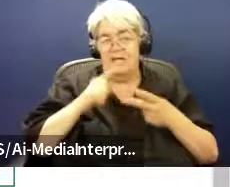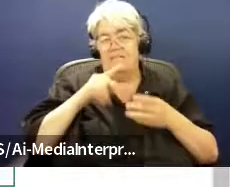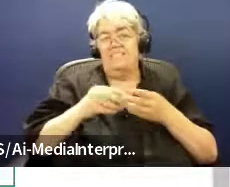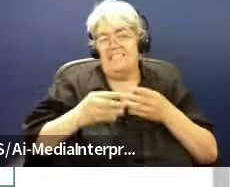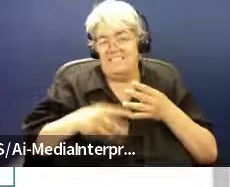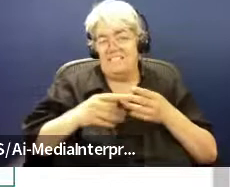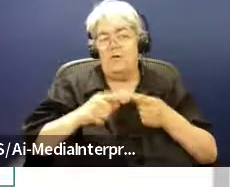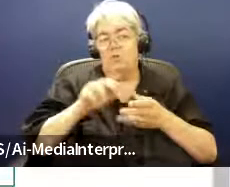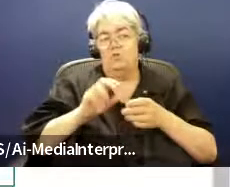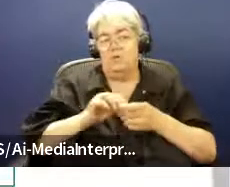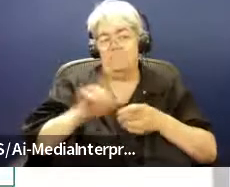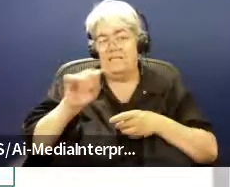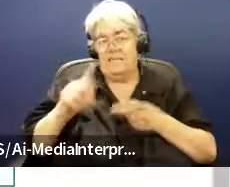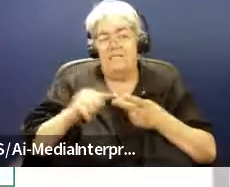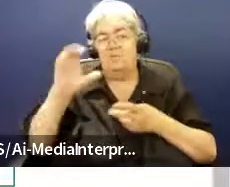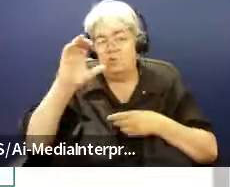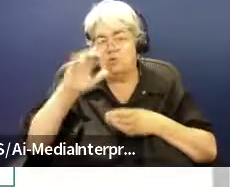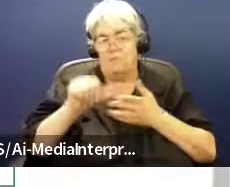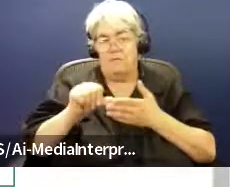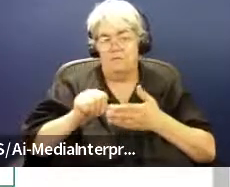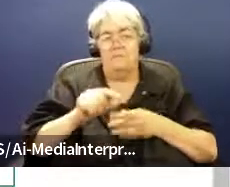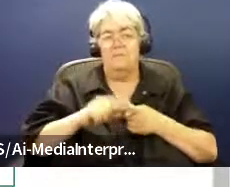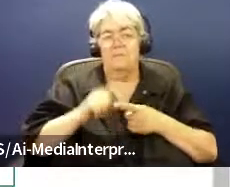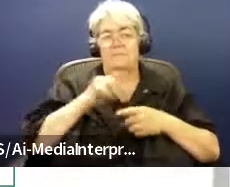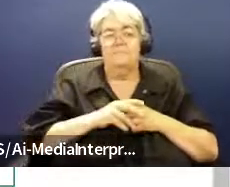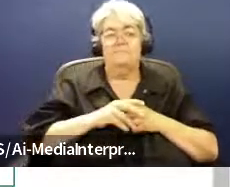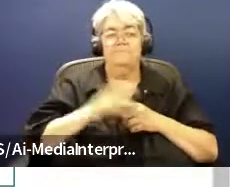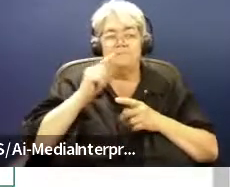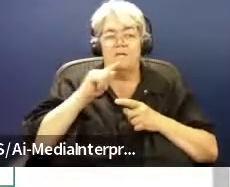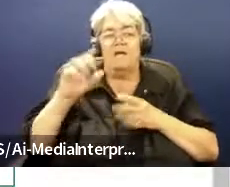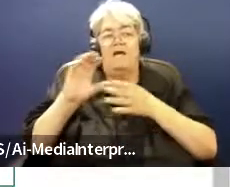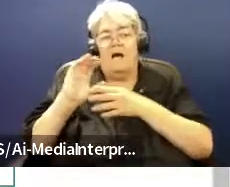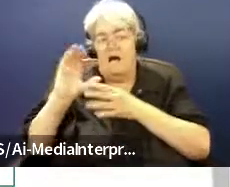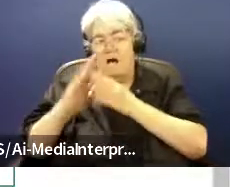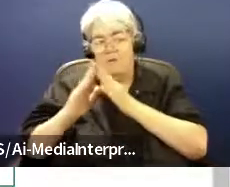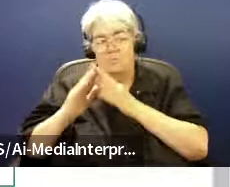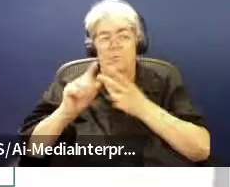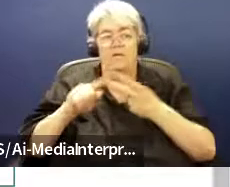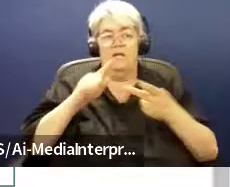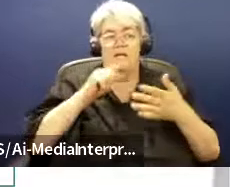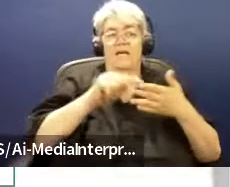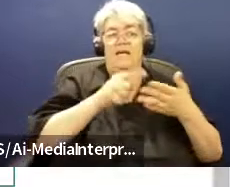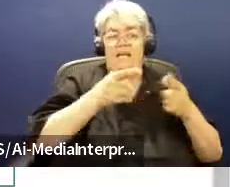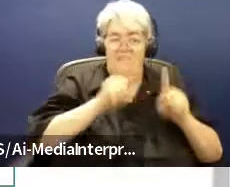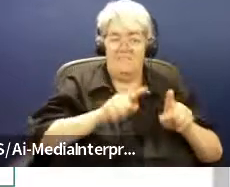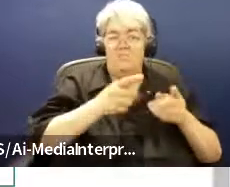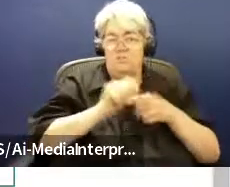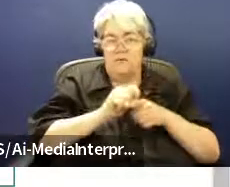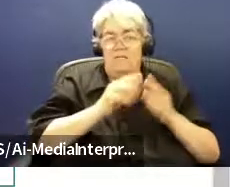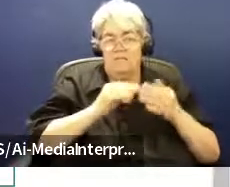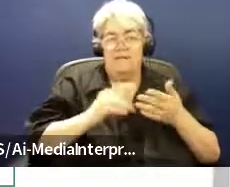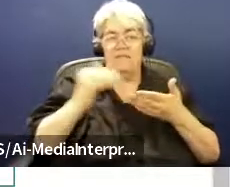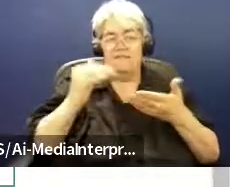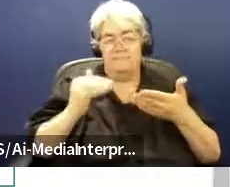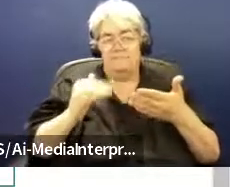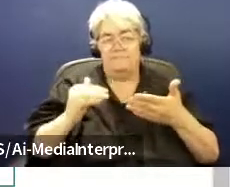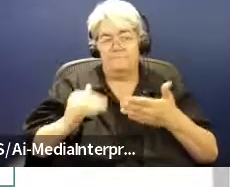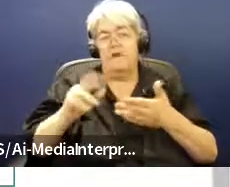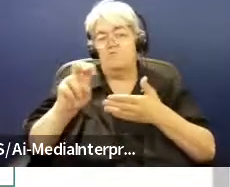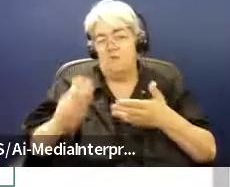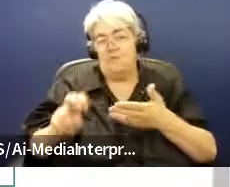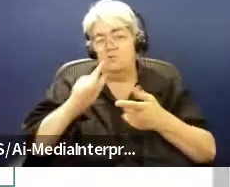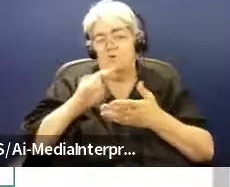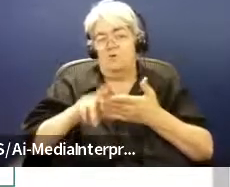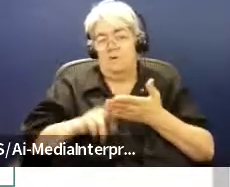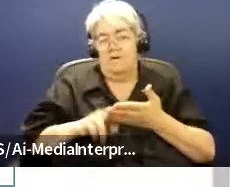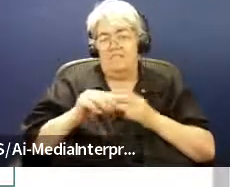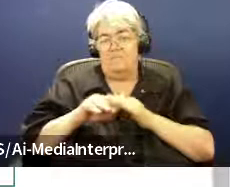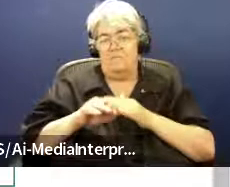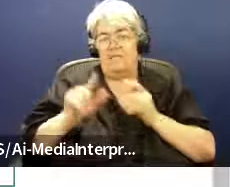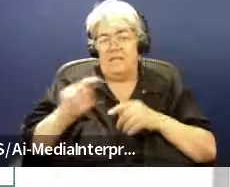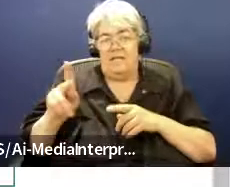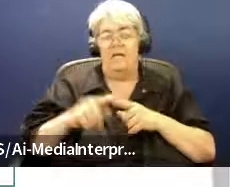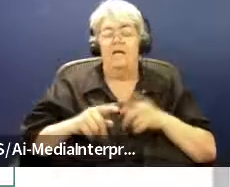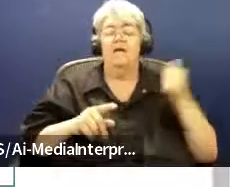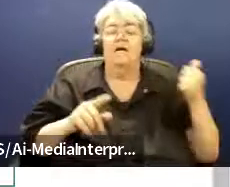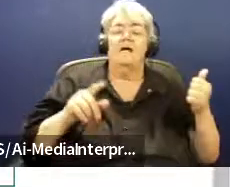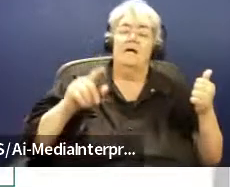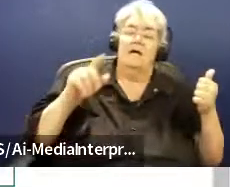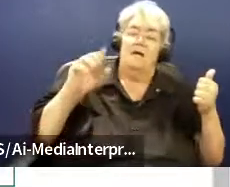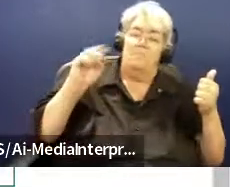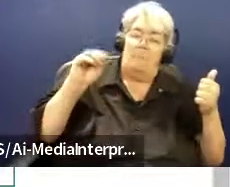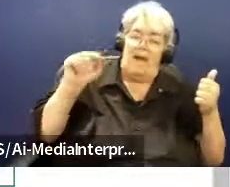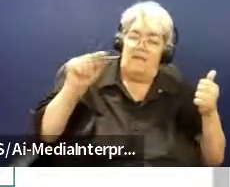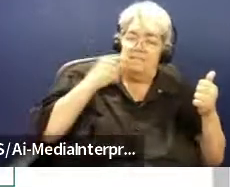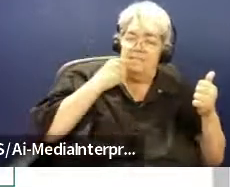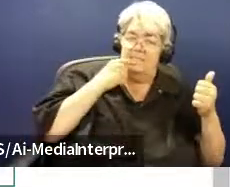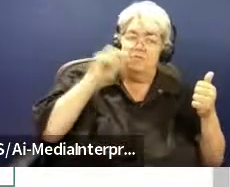(speaking quickly)